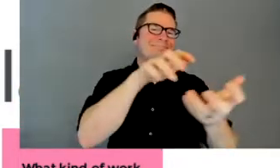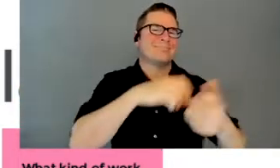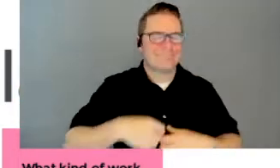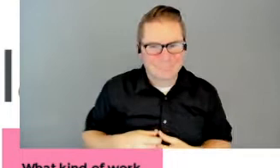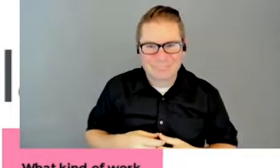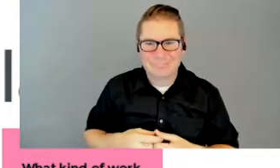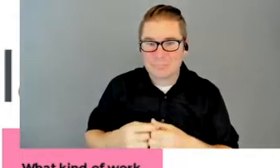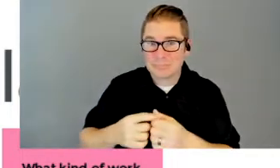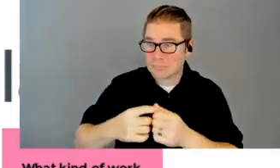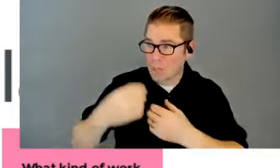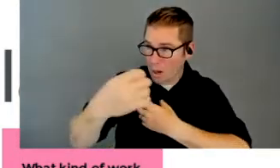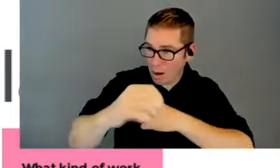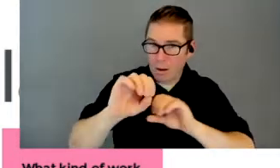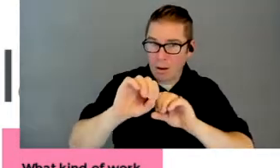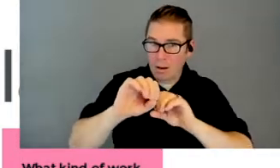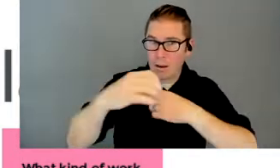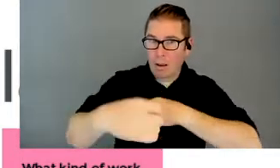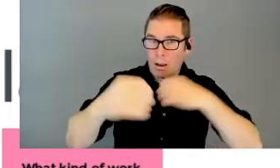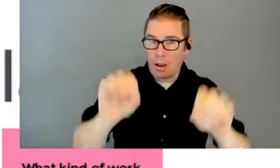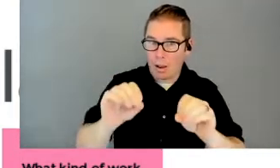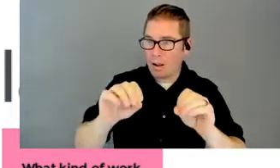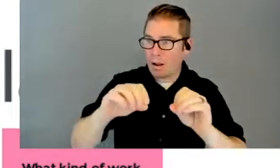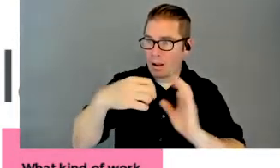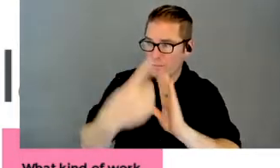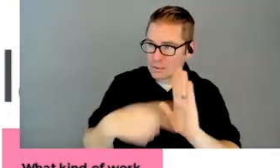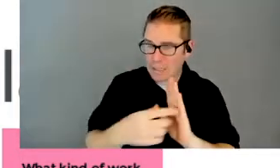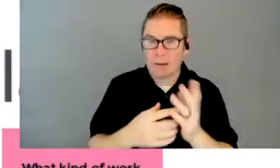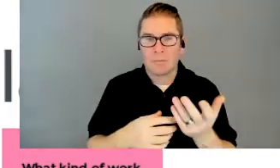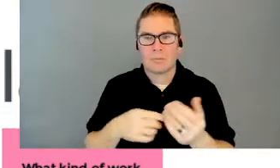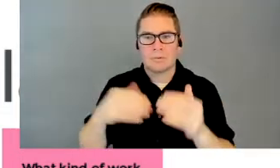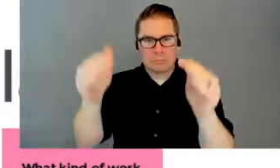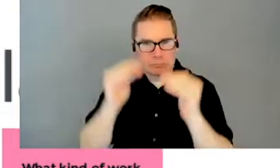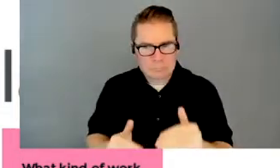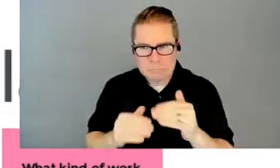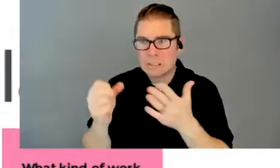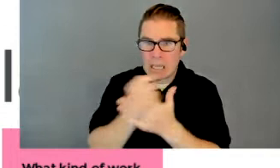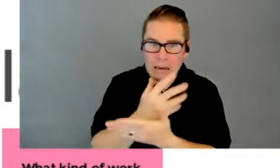Everything needed to navigate and succeed in the course include yeah. Look at that.